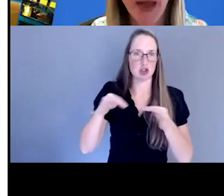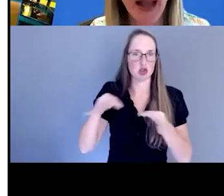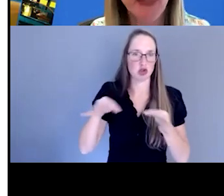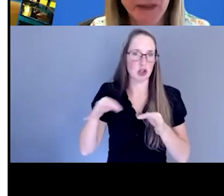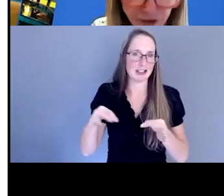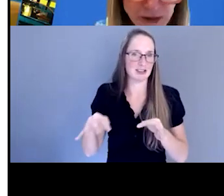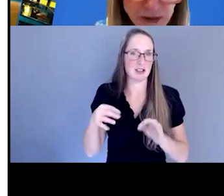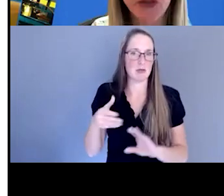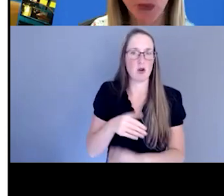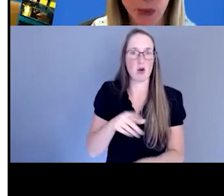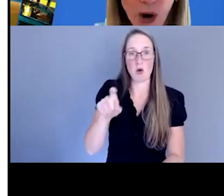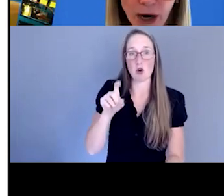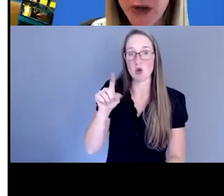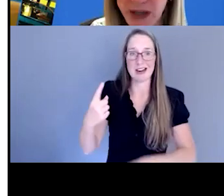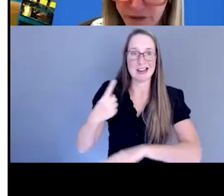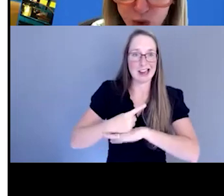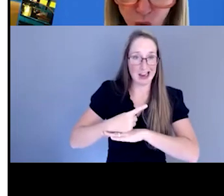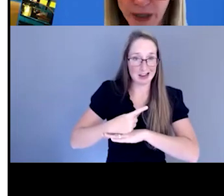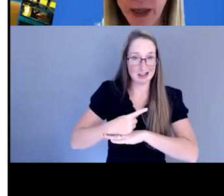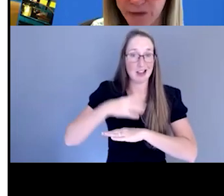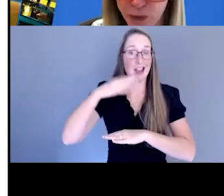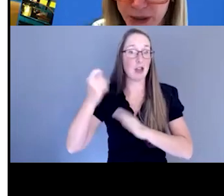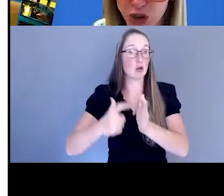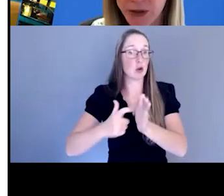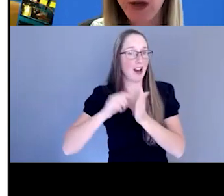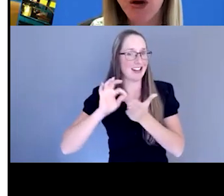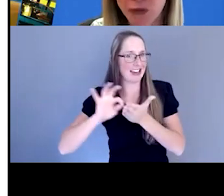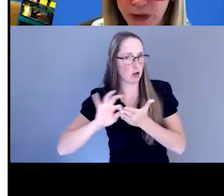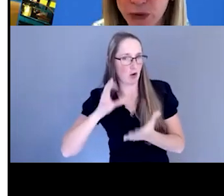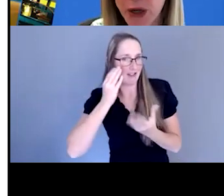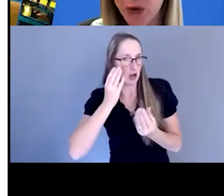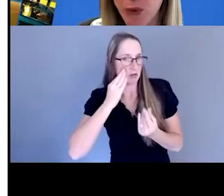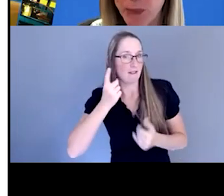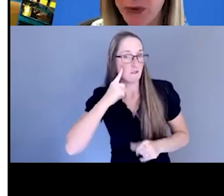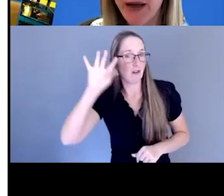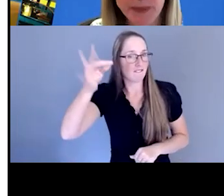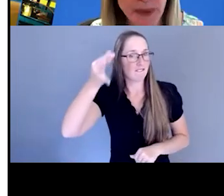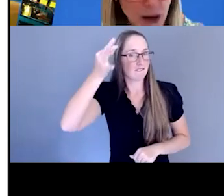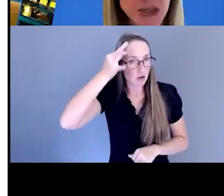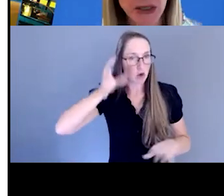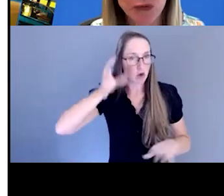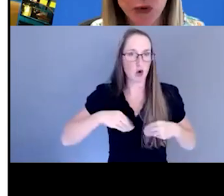Then finally, the required inventory information for federally owned property has been updated for